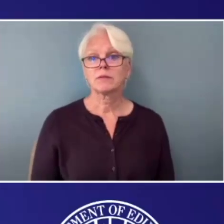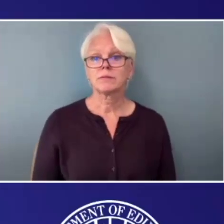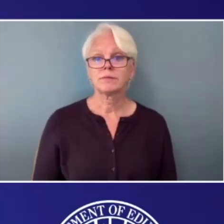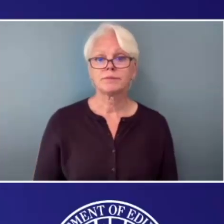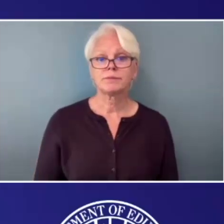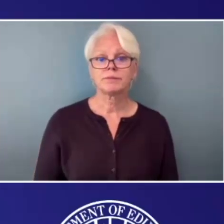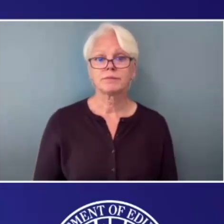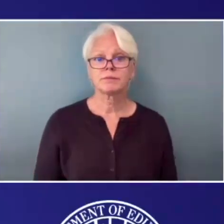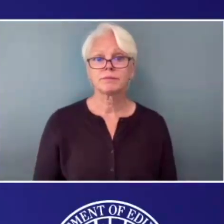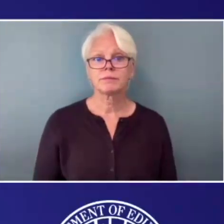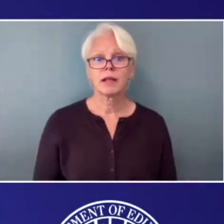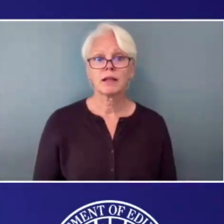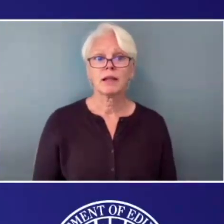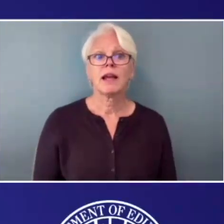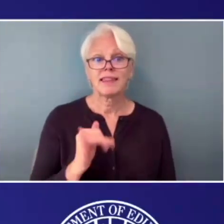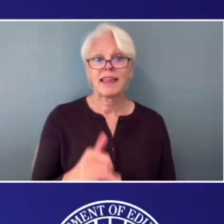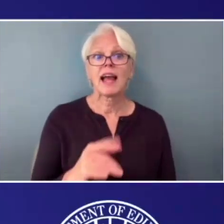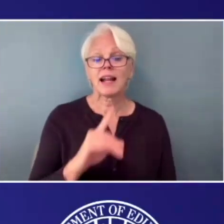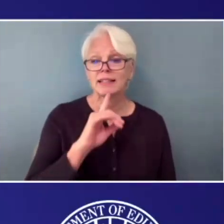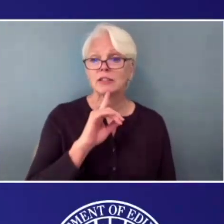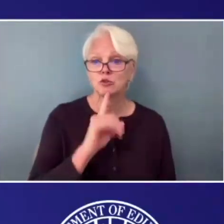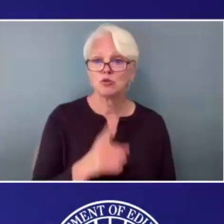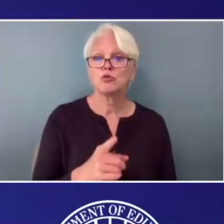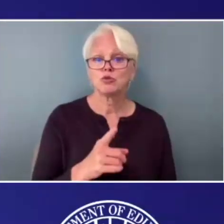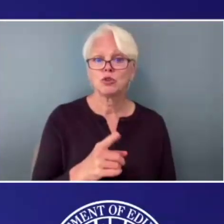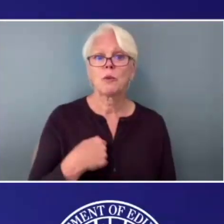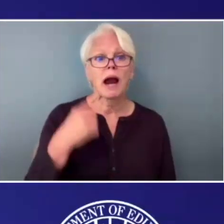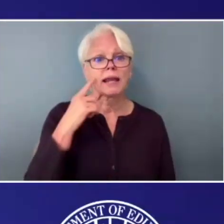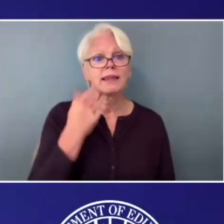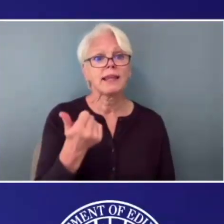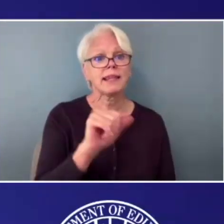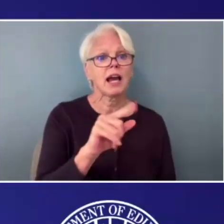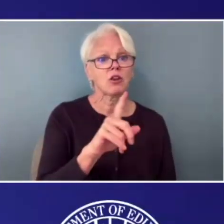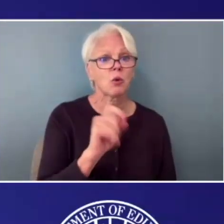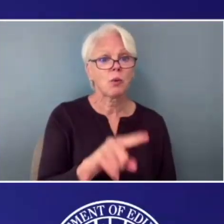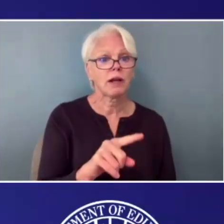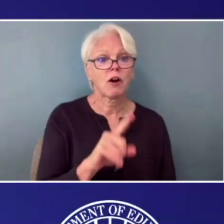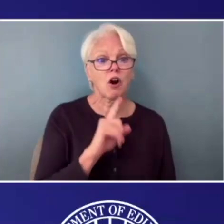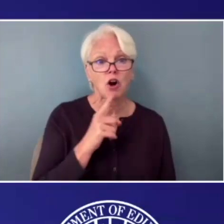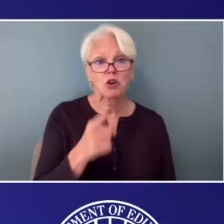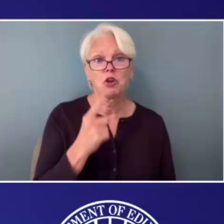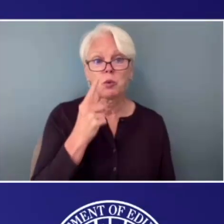That is, that is true. I think the other question is, are you considering it to be a professional